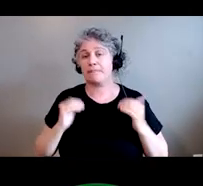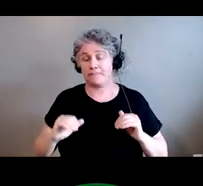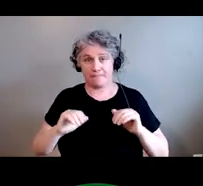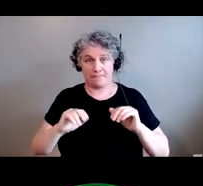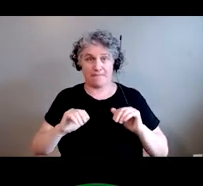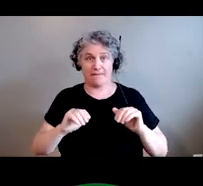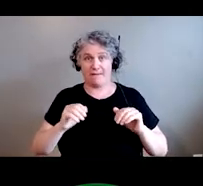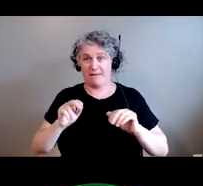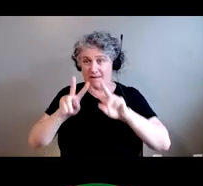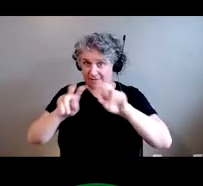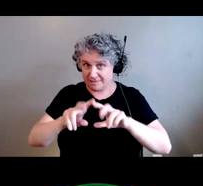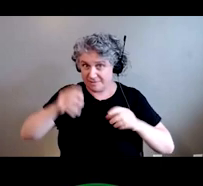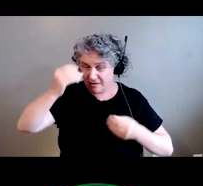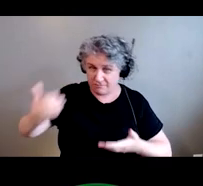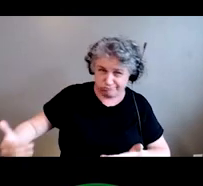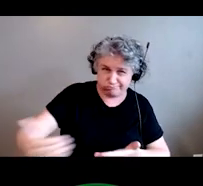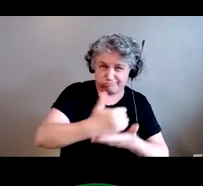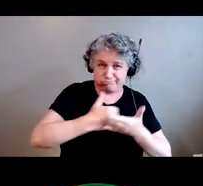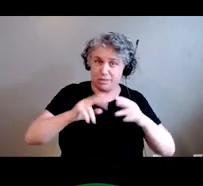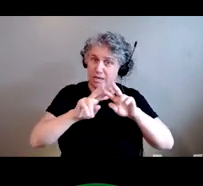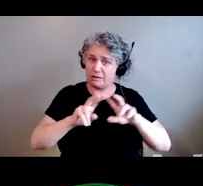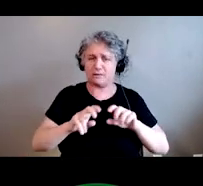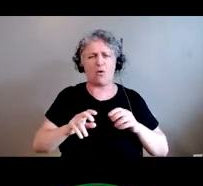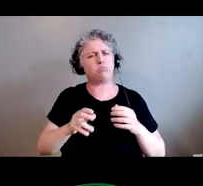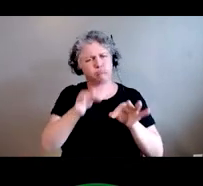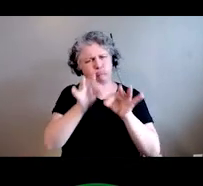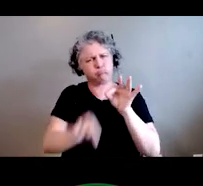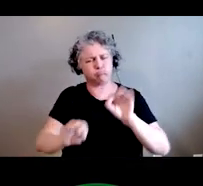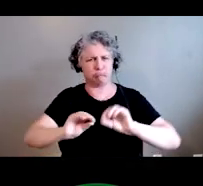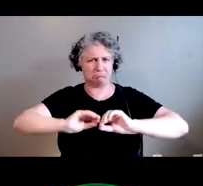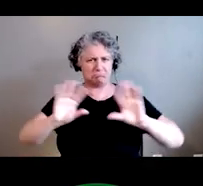220 standards in our tool, there's a threshold that a measure is to be held against.